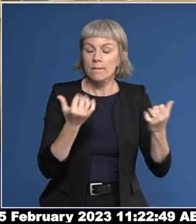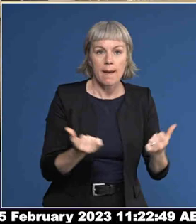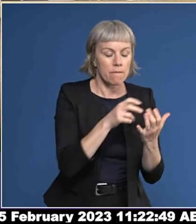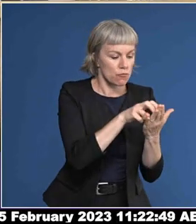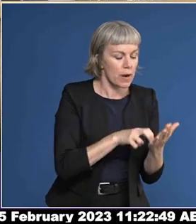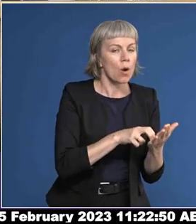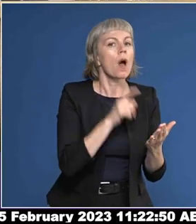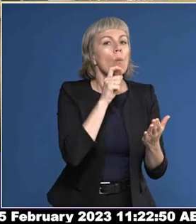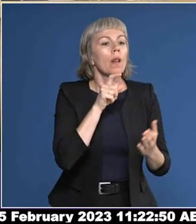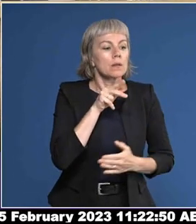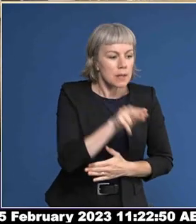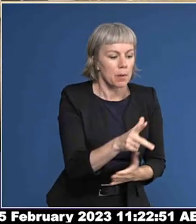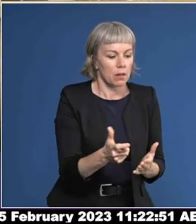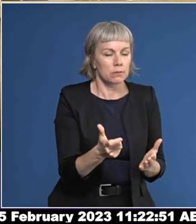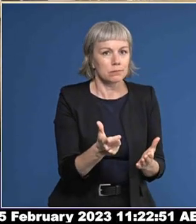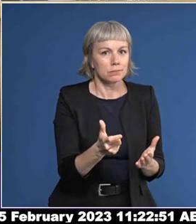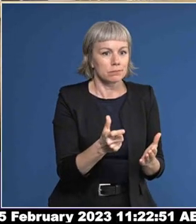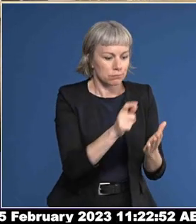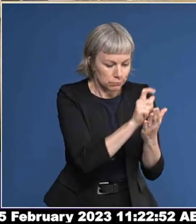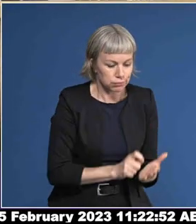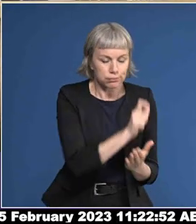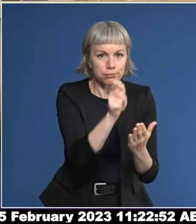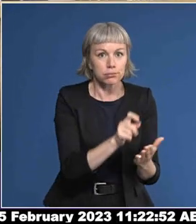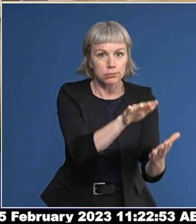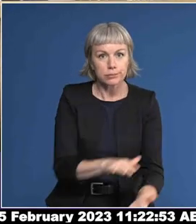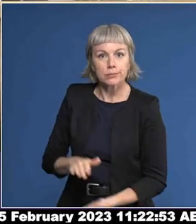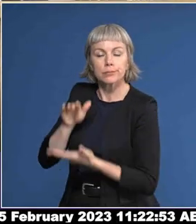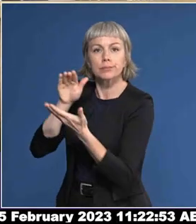environment. So, you know, I think that's also an issue, but it's also about the